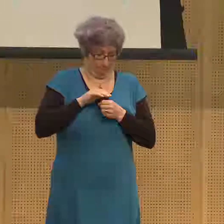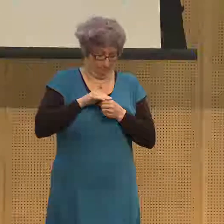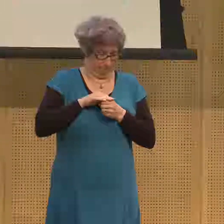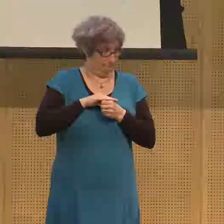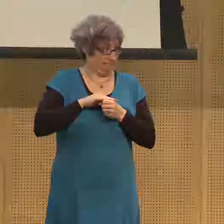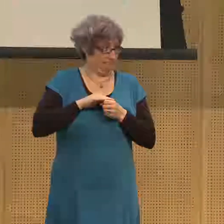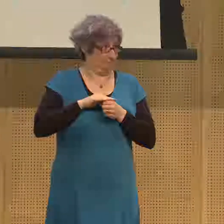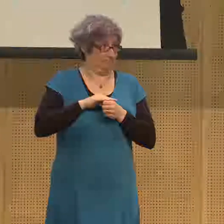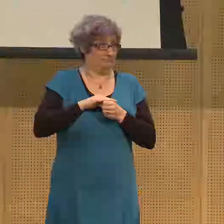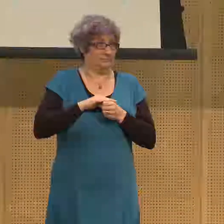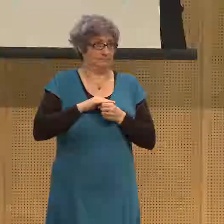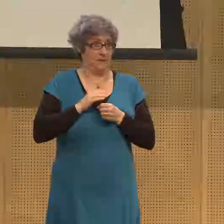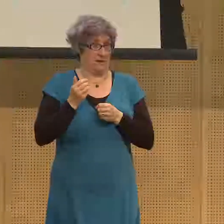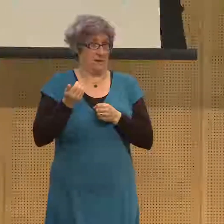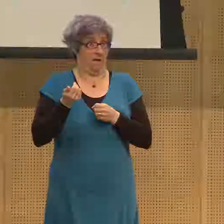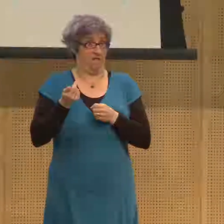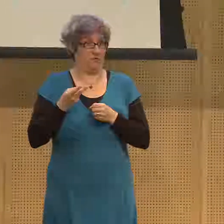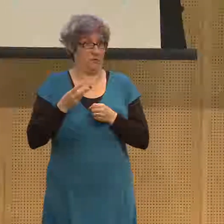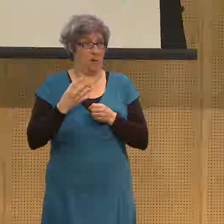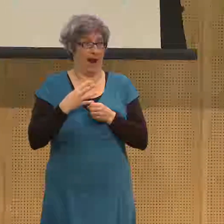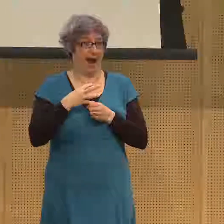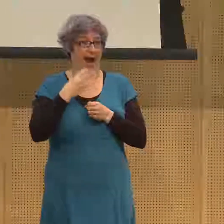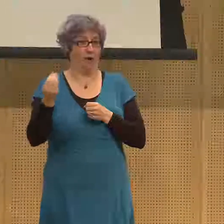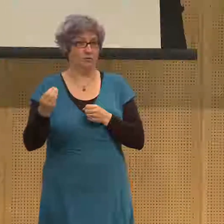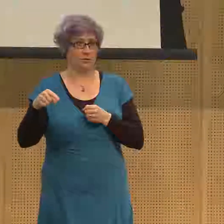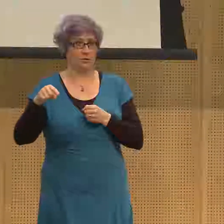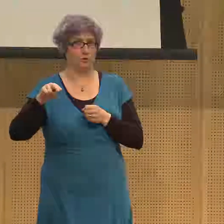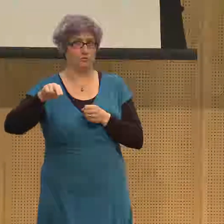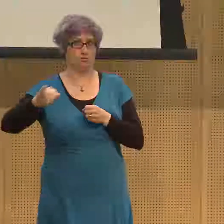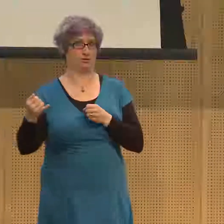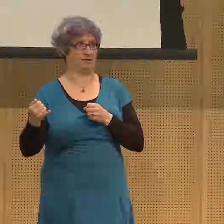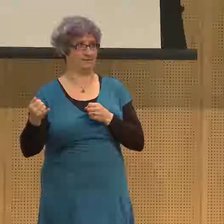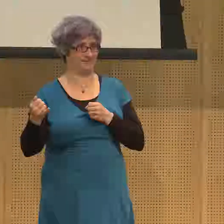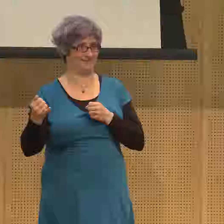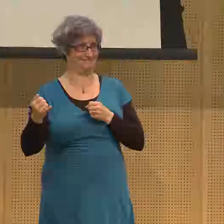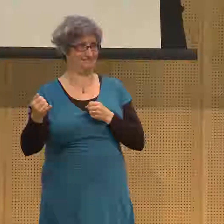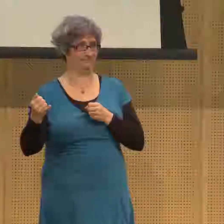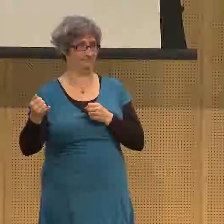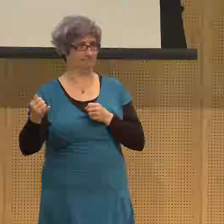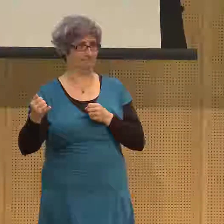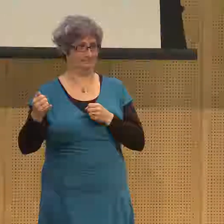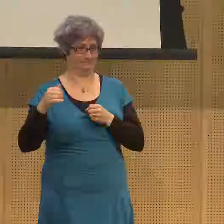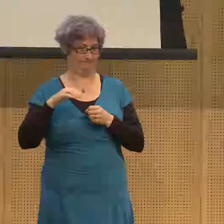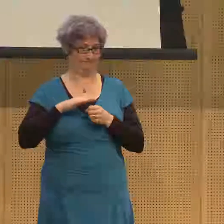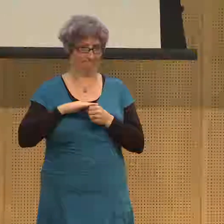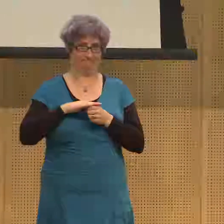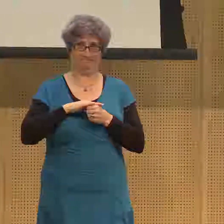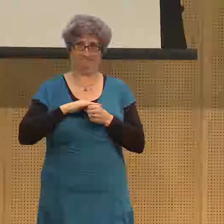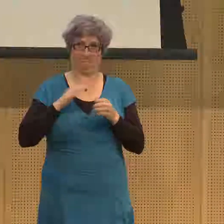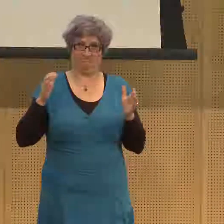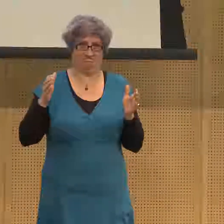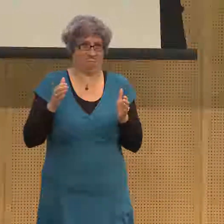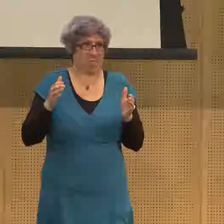A majority of the girls graduated and went to college, but mostly in Philadelphia, just right there local.